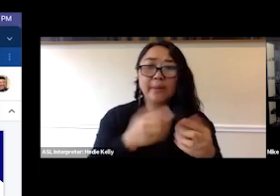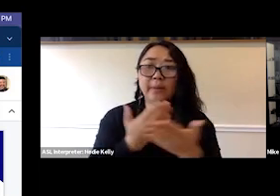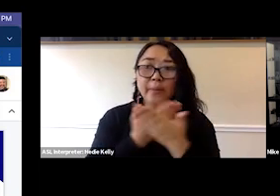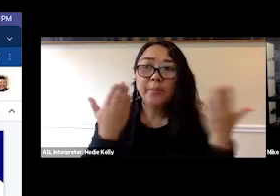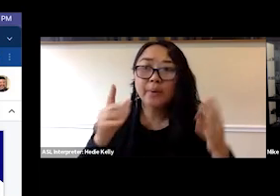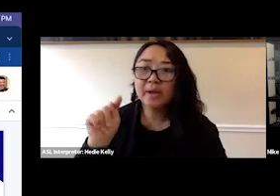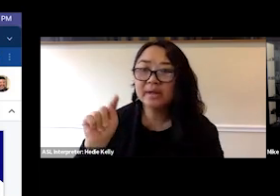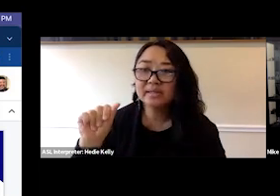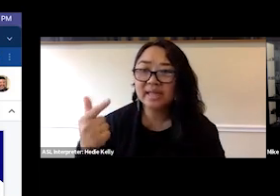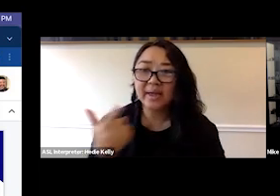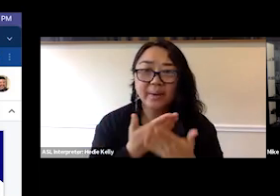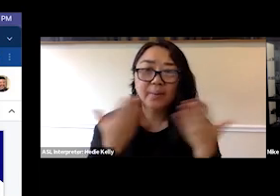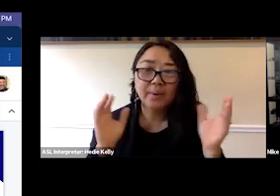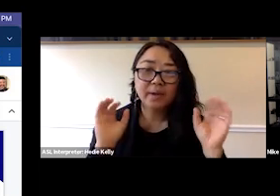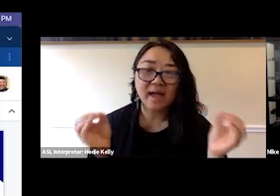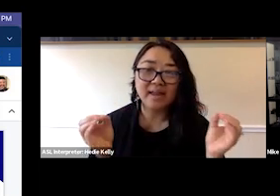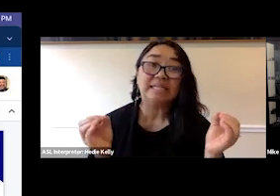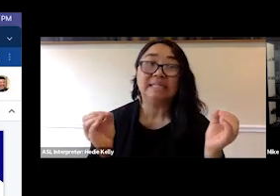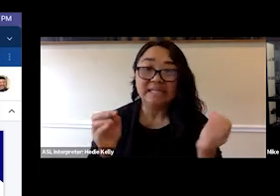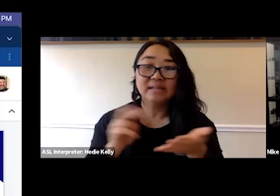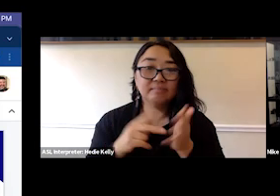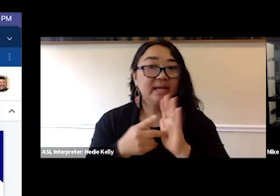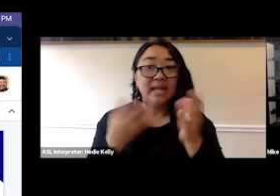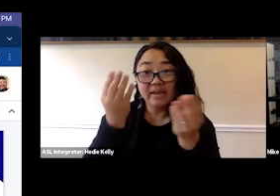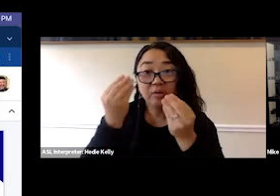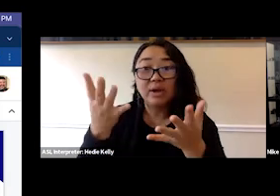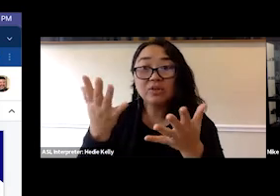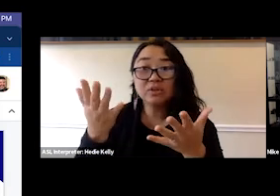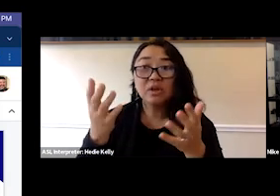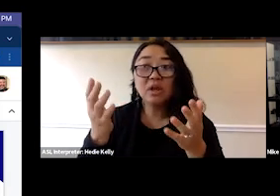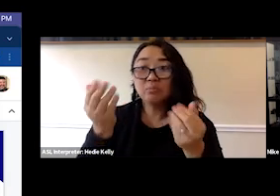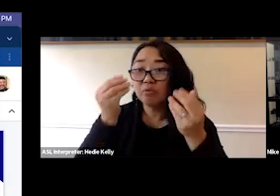What that means is no information has been provided to a screen reader or